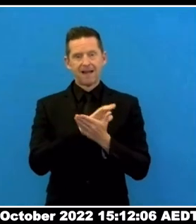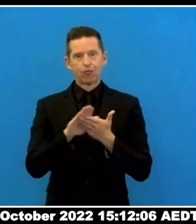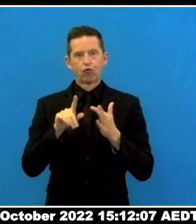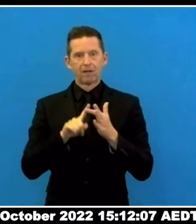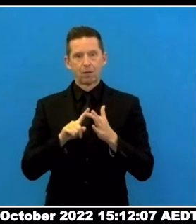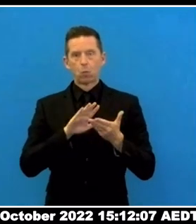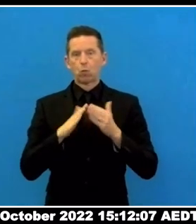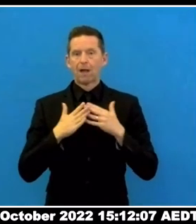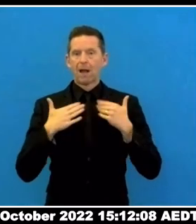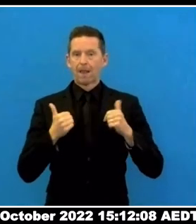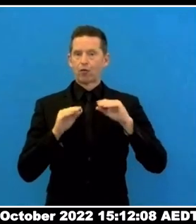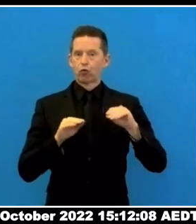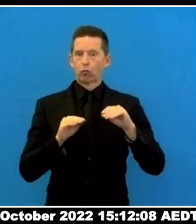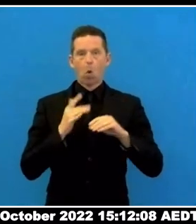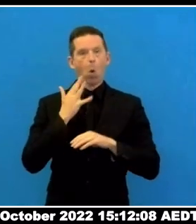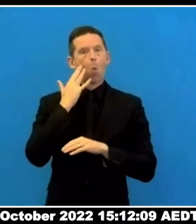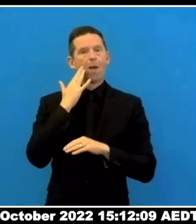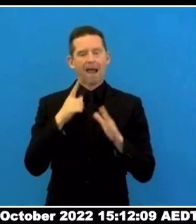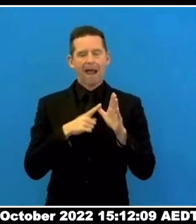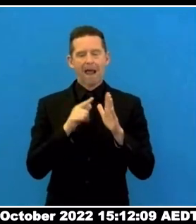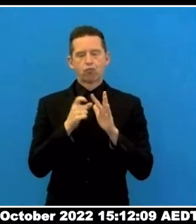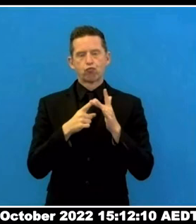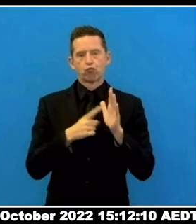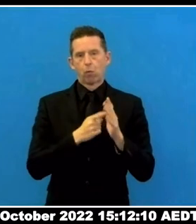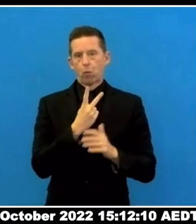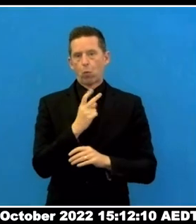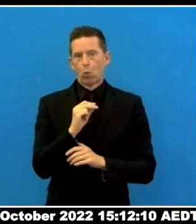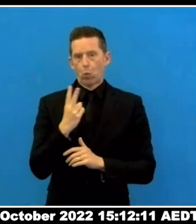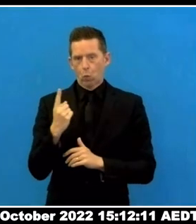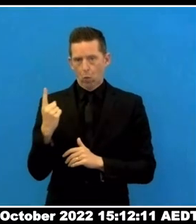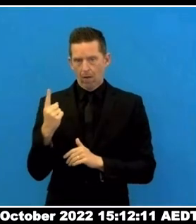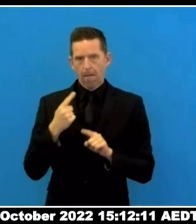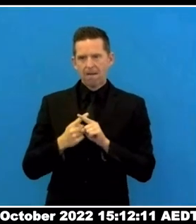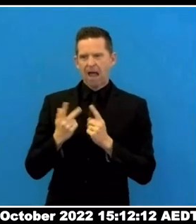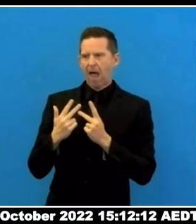in April 2021, along with some other women.